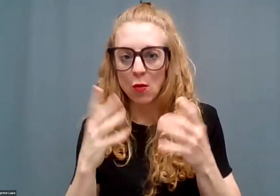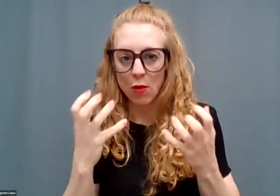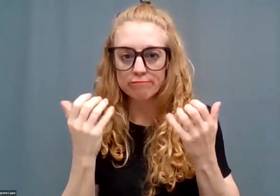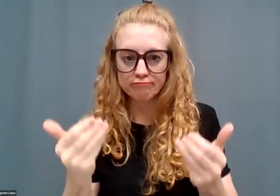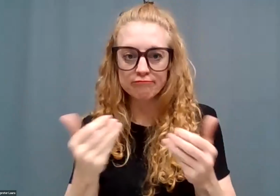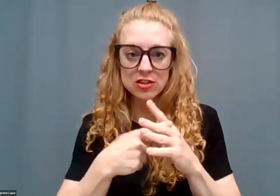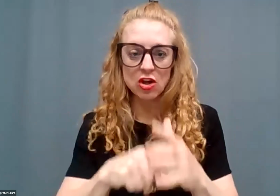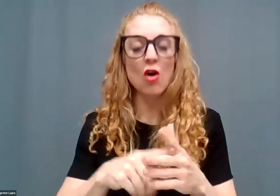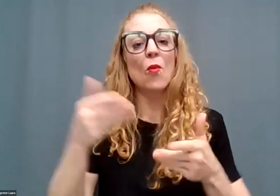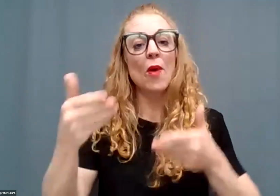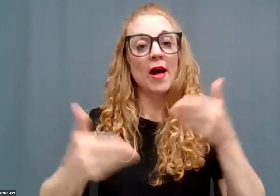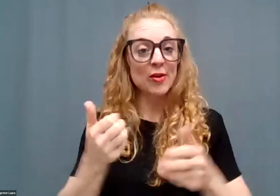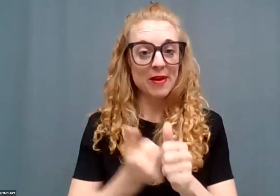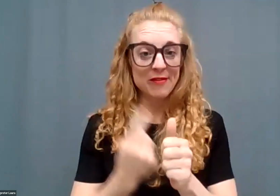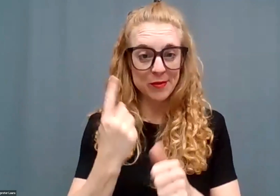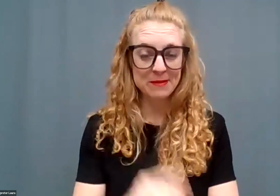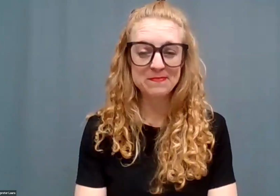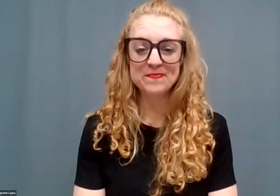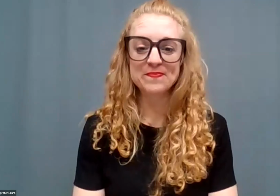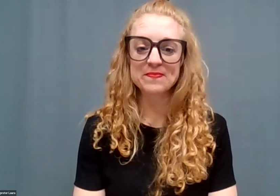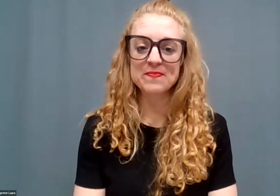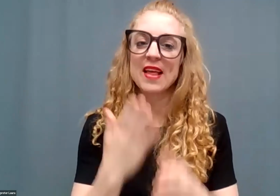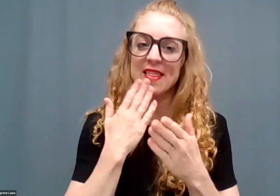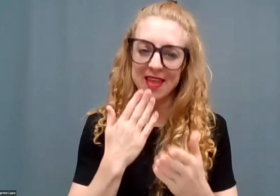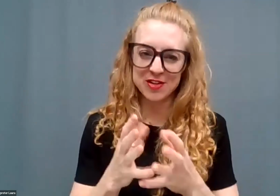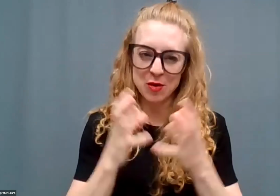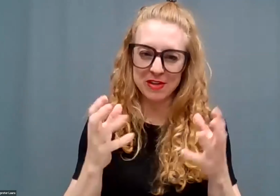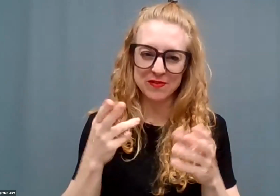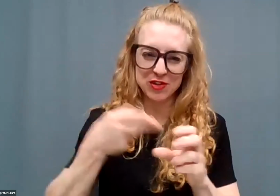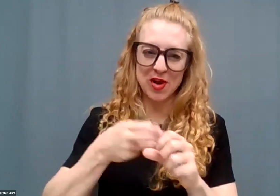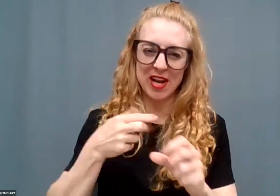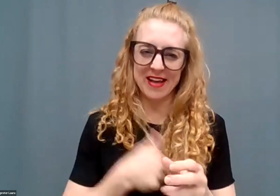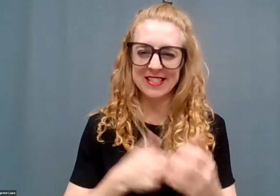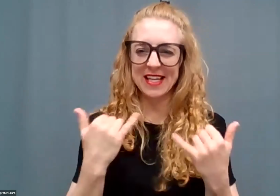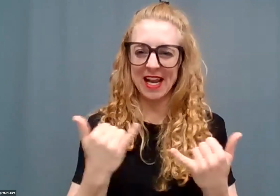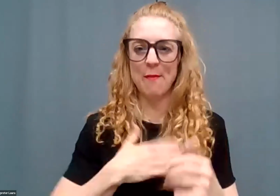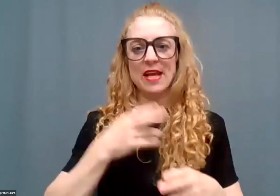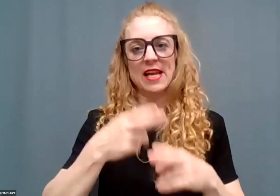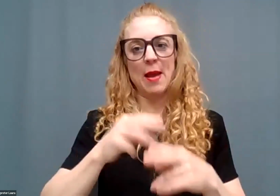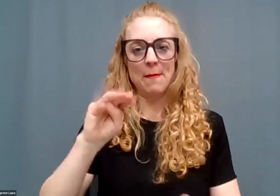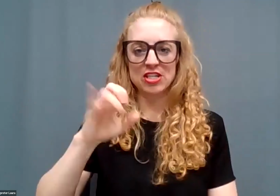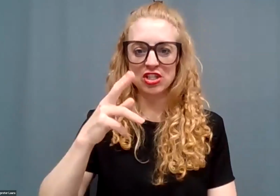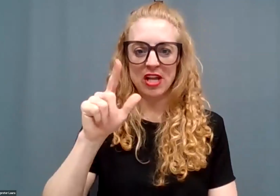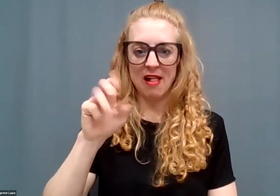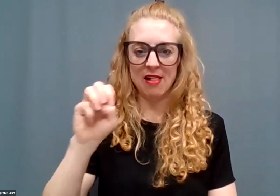welcome everyone thank you so much for joining us today my name is Michelle Rosado I'm one of